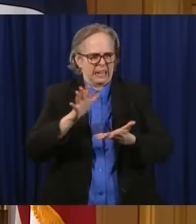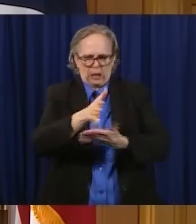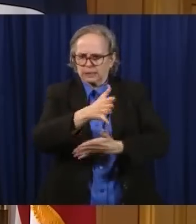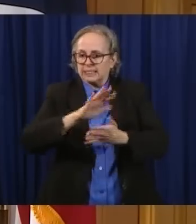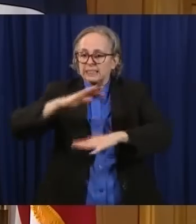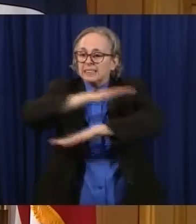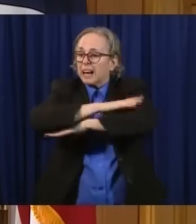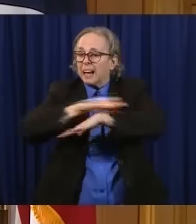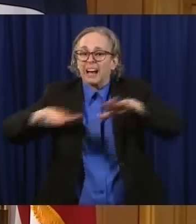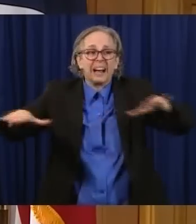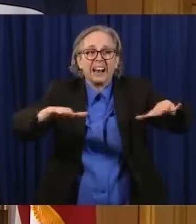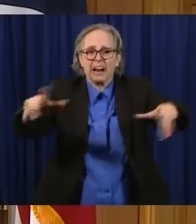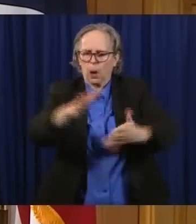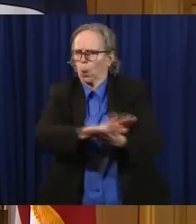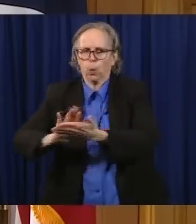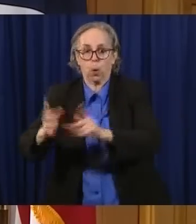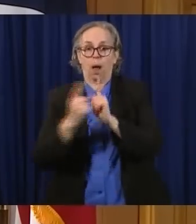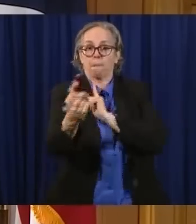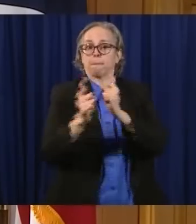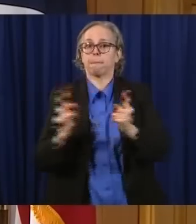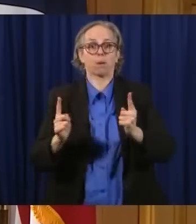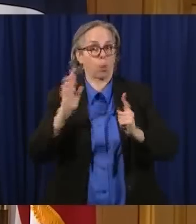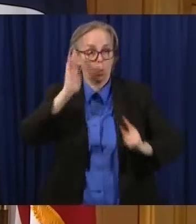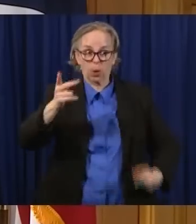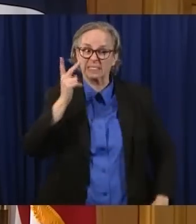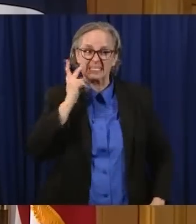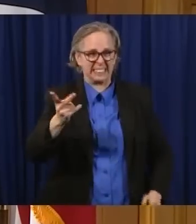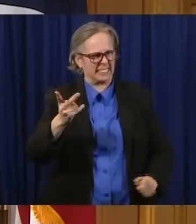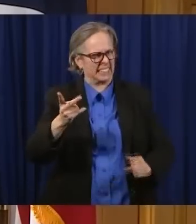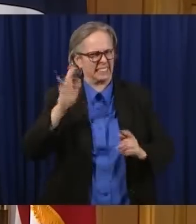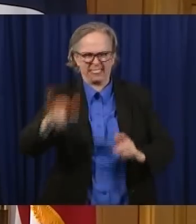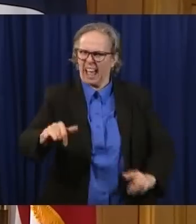EVERYWHERE IN PUBLIC.